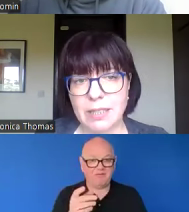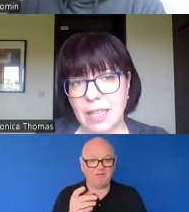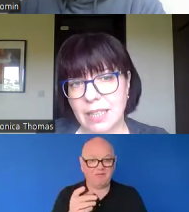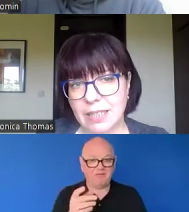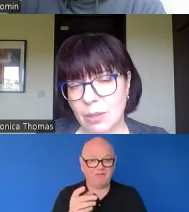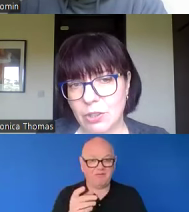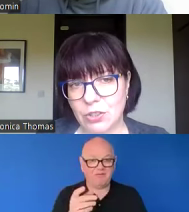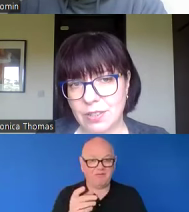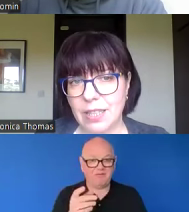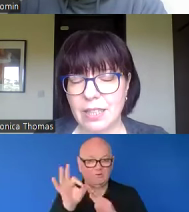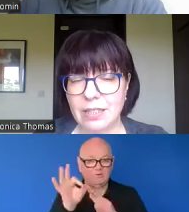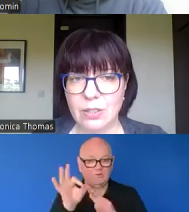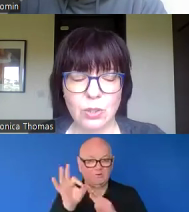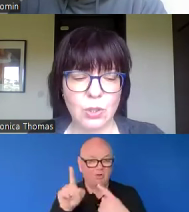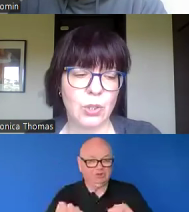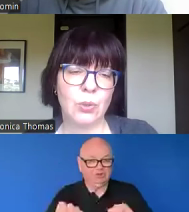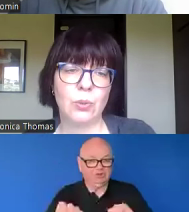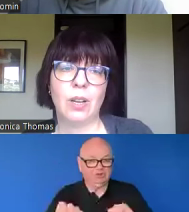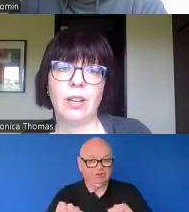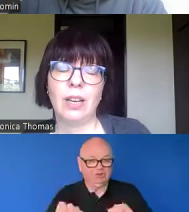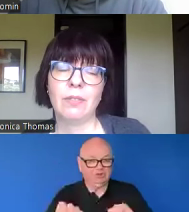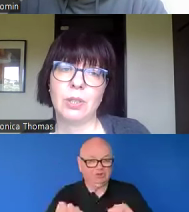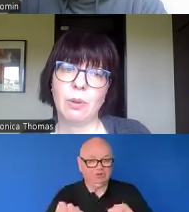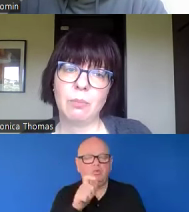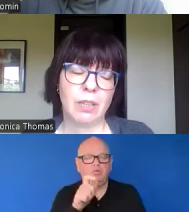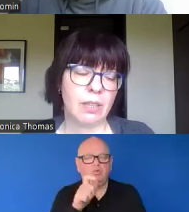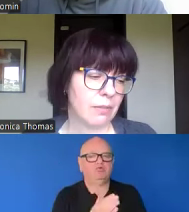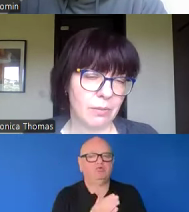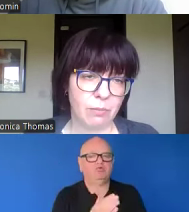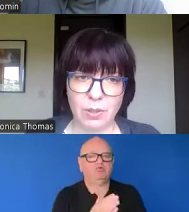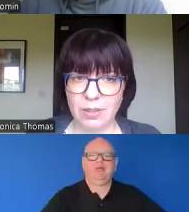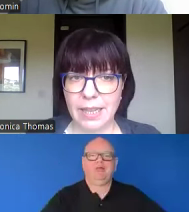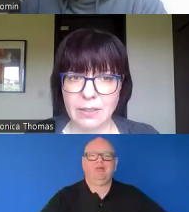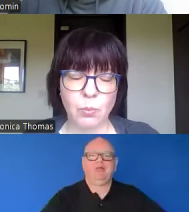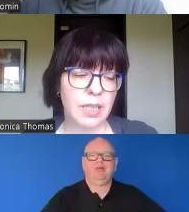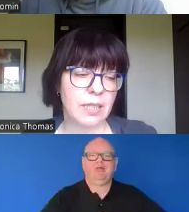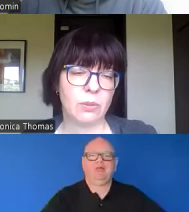We will send the questions and the answers to you after the webinar within the next week.